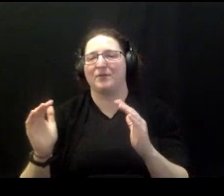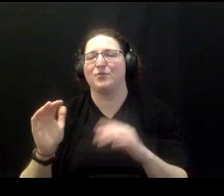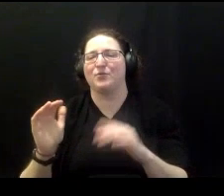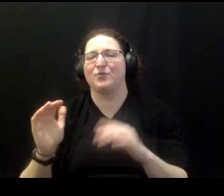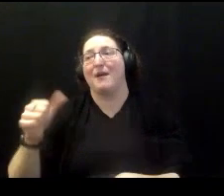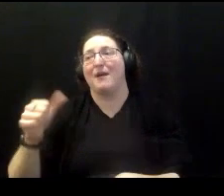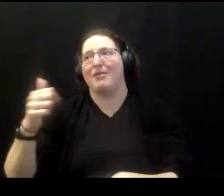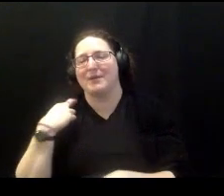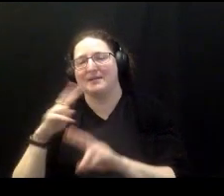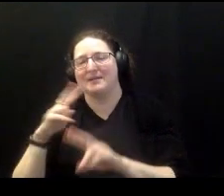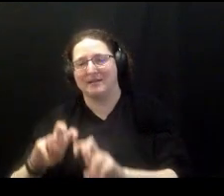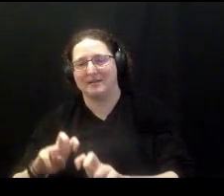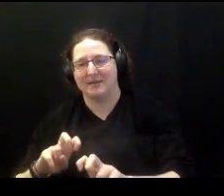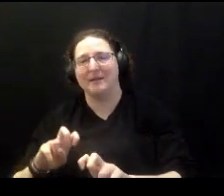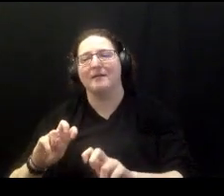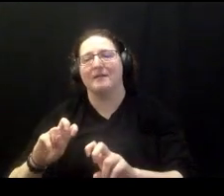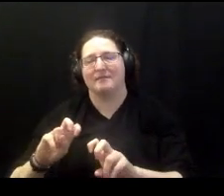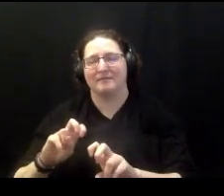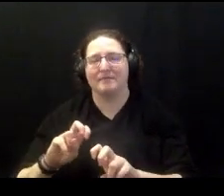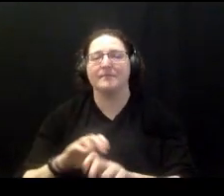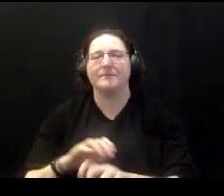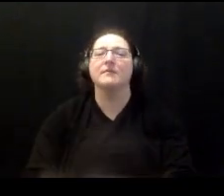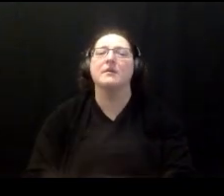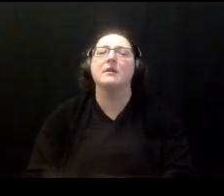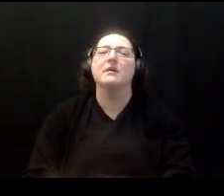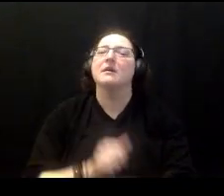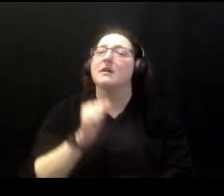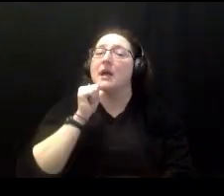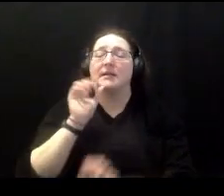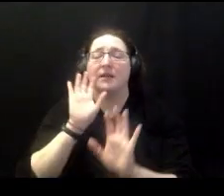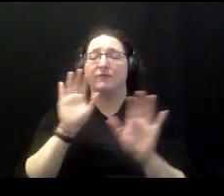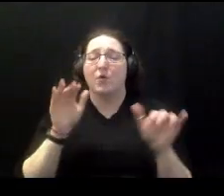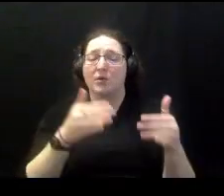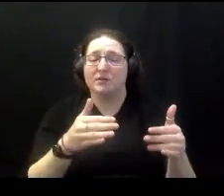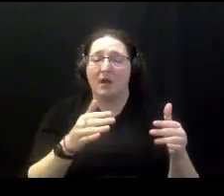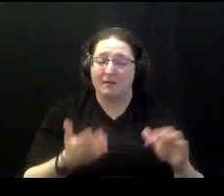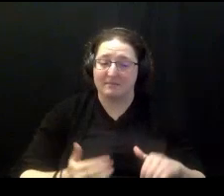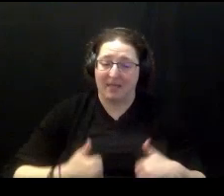of the impacts they seek to measure. Instead of focusing on lives lost, interrupted operations,